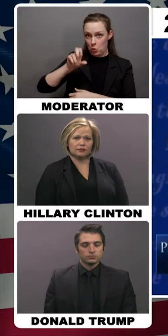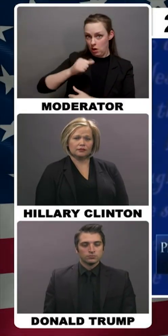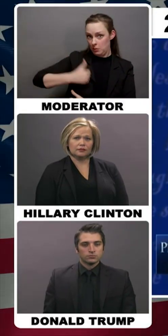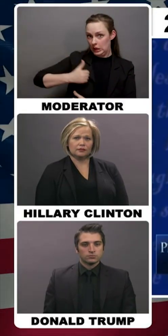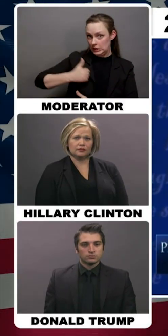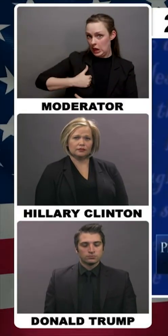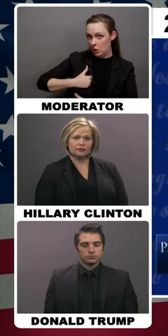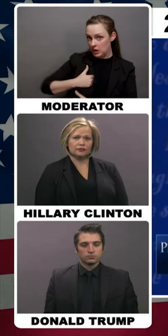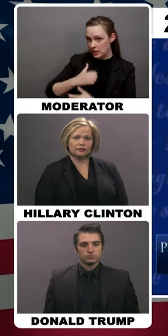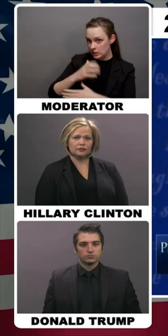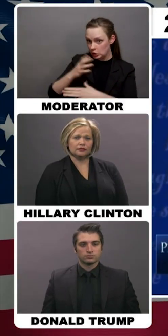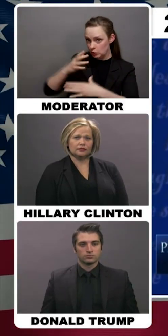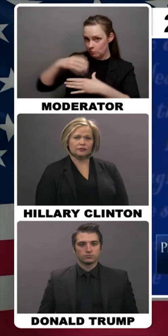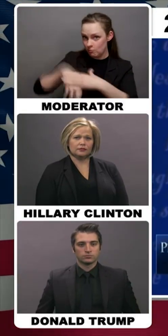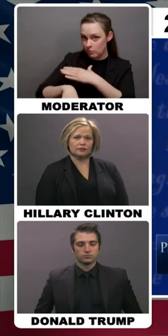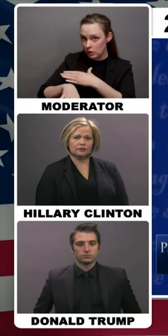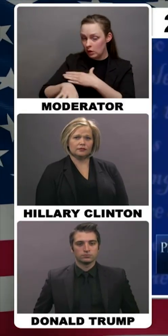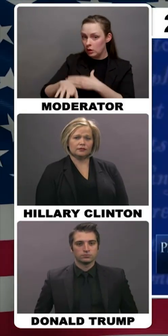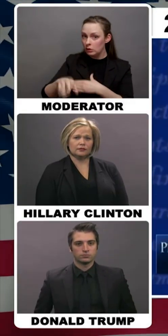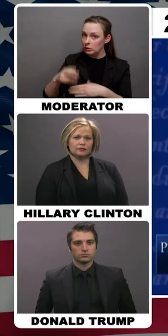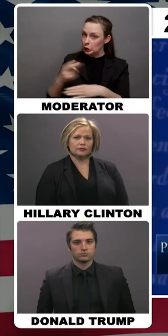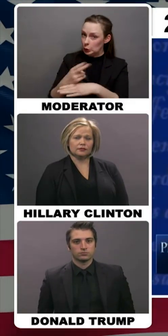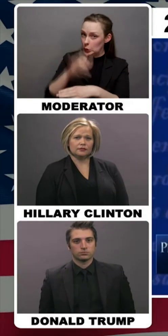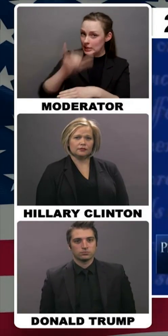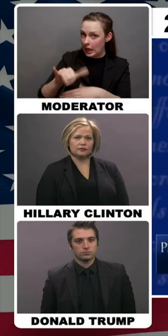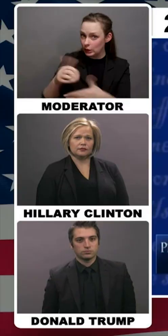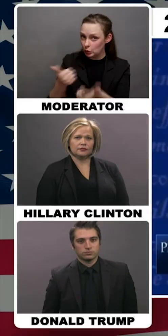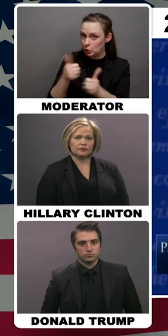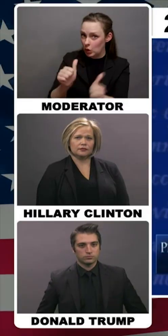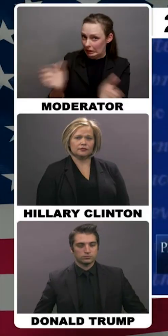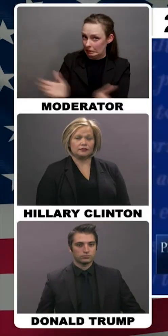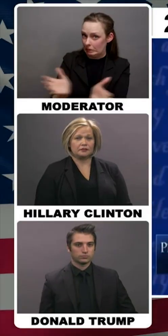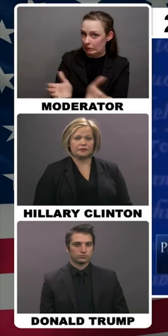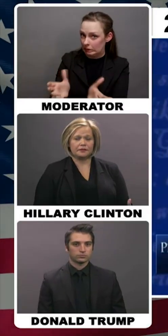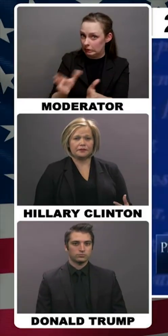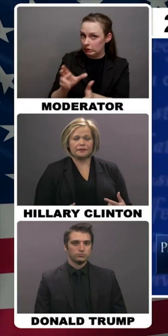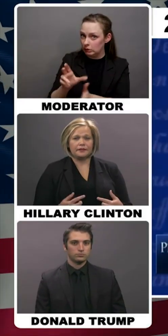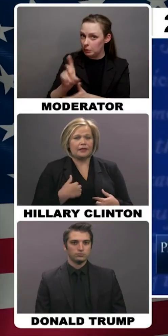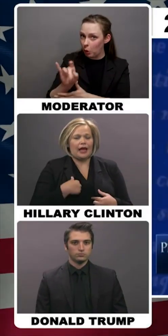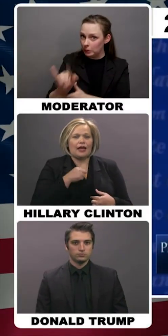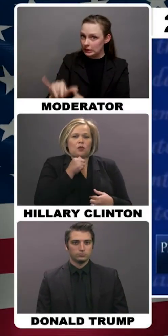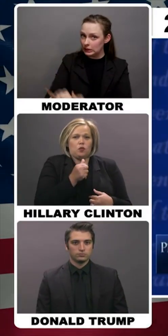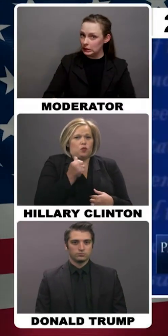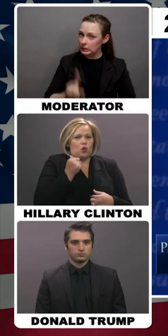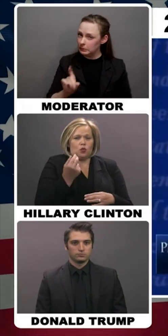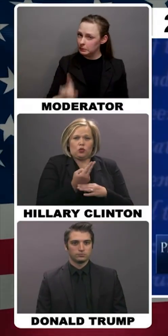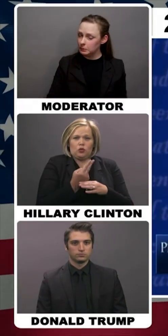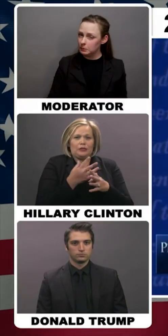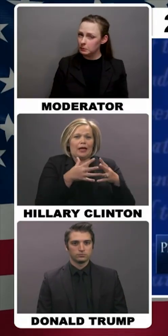to back up diplomacy? I would not, uh, use American ground forces in Syria.